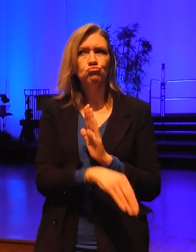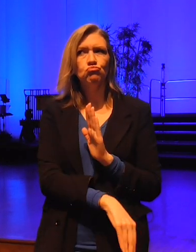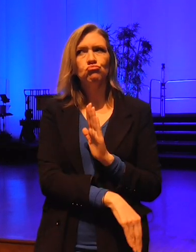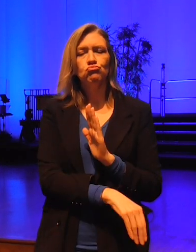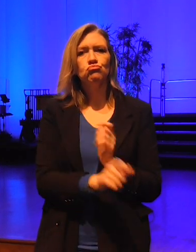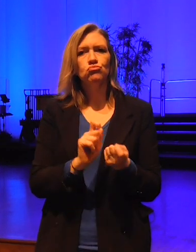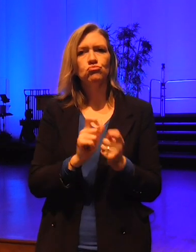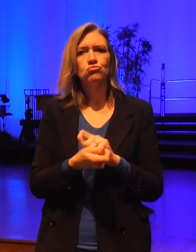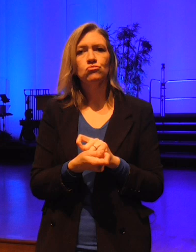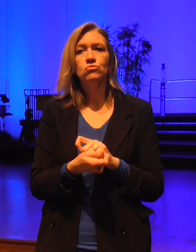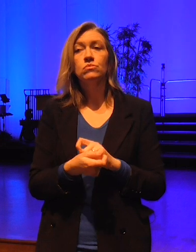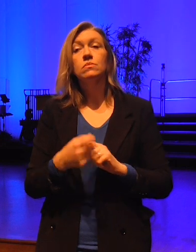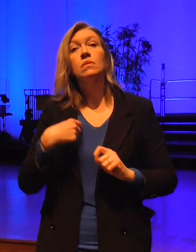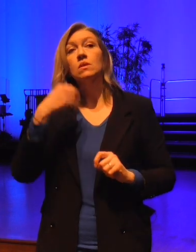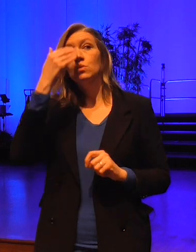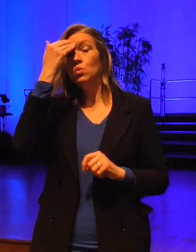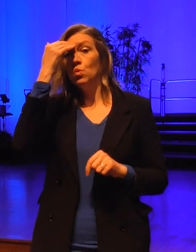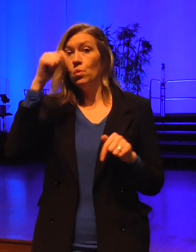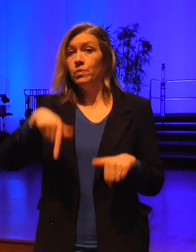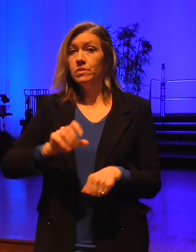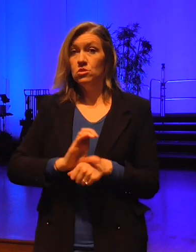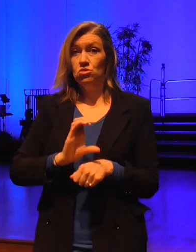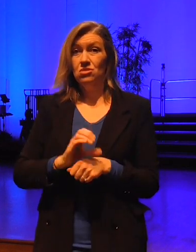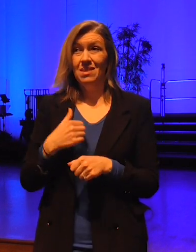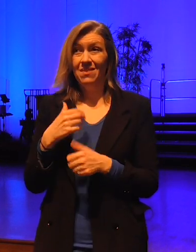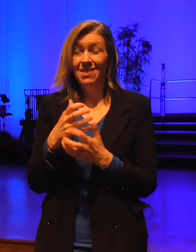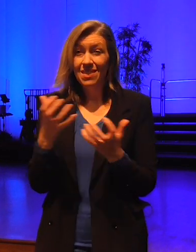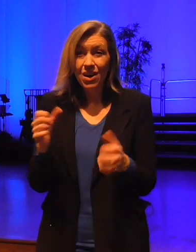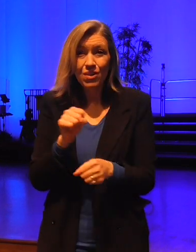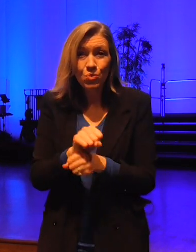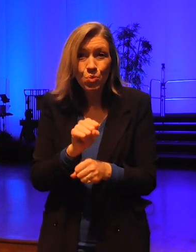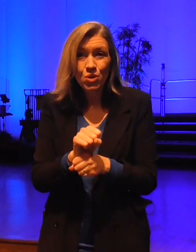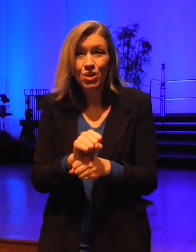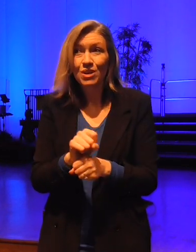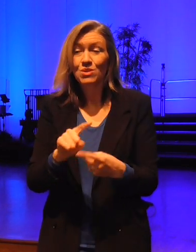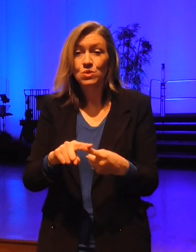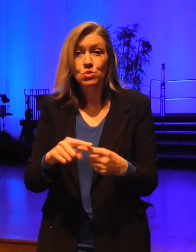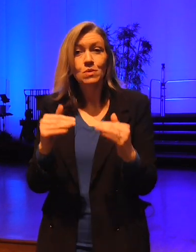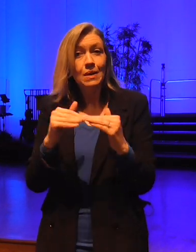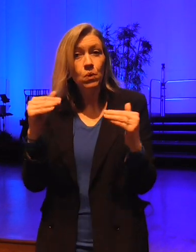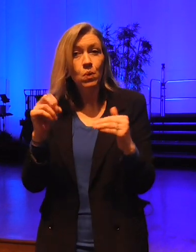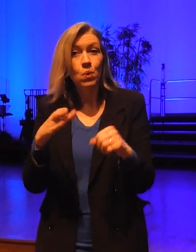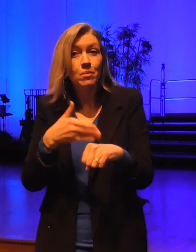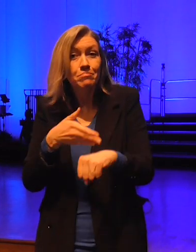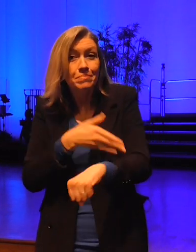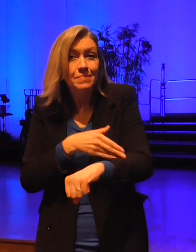church we have a lot of work to do to be equal to or even better but I'll tell you my last day